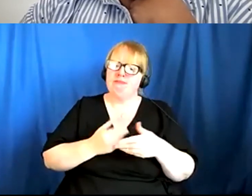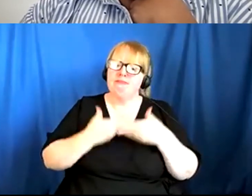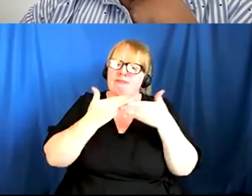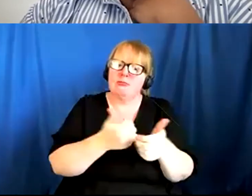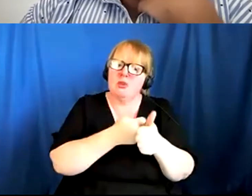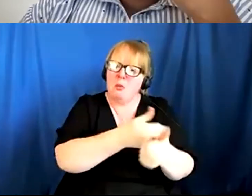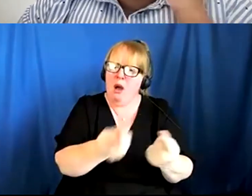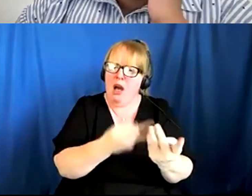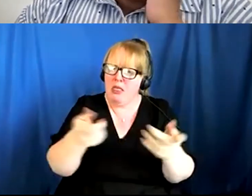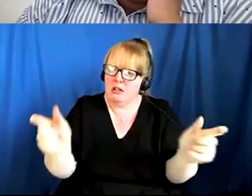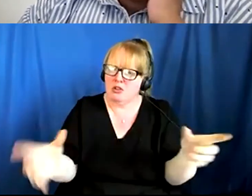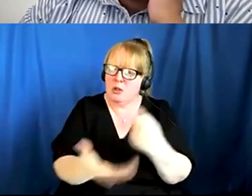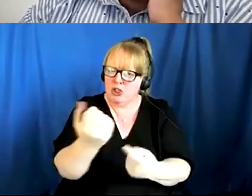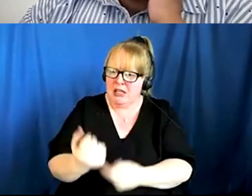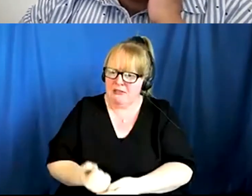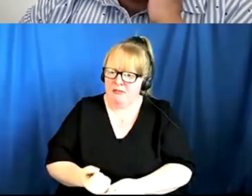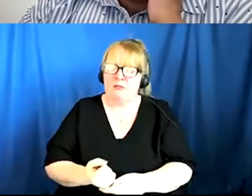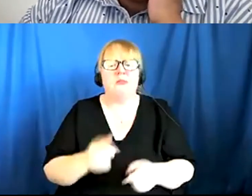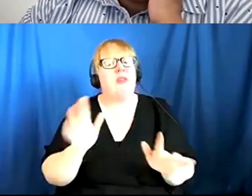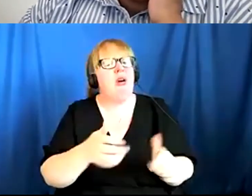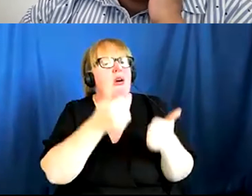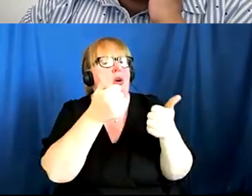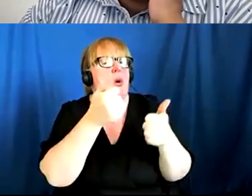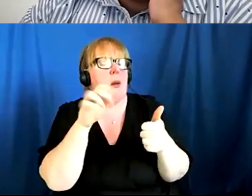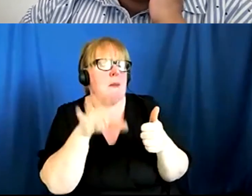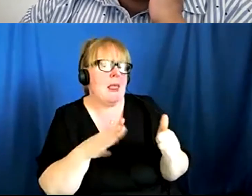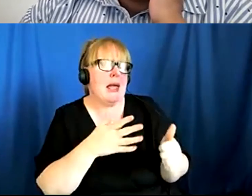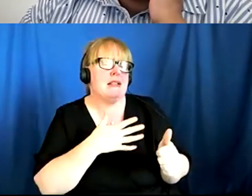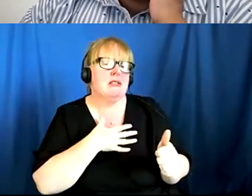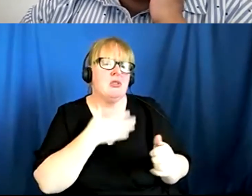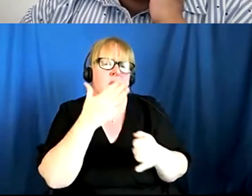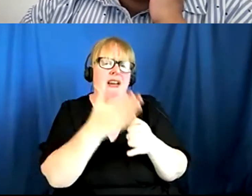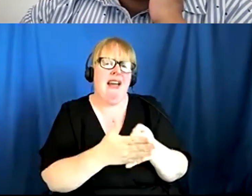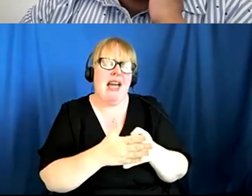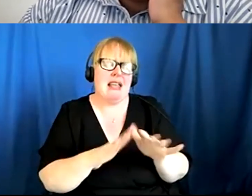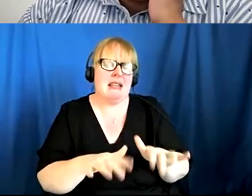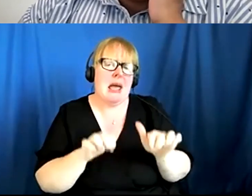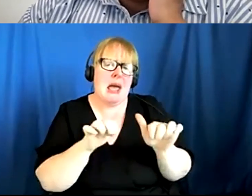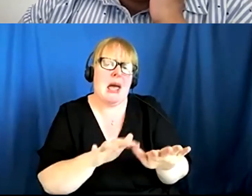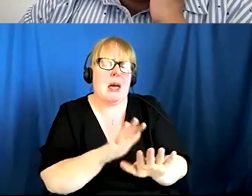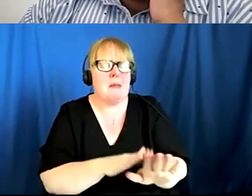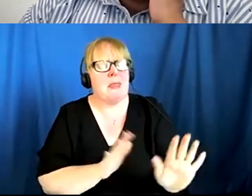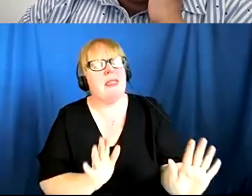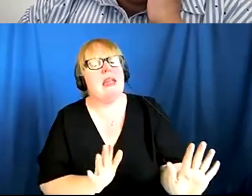that is very good place to end on empathy, and also understanding of what it actually takes